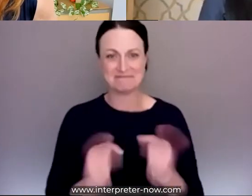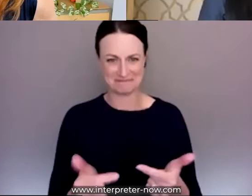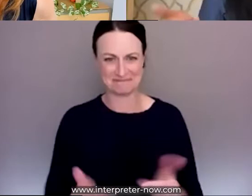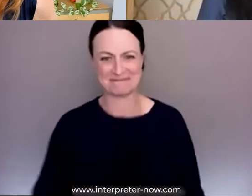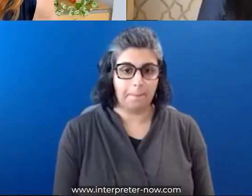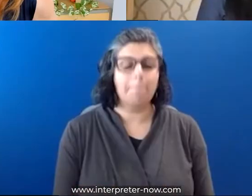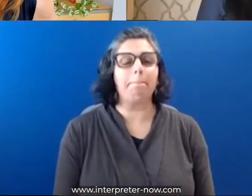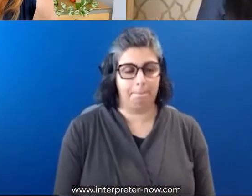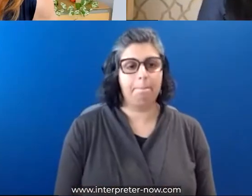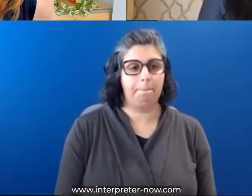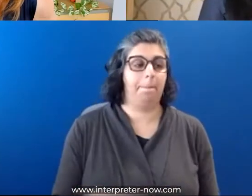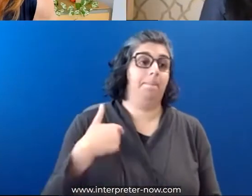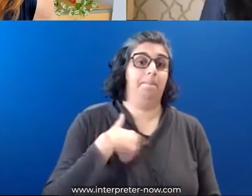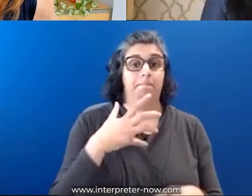We could get a better piece of legislation if we wait.